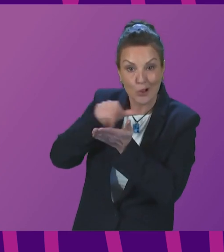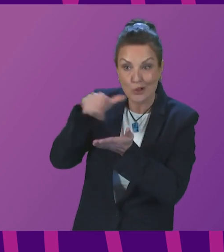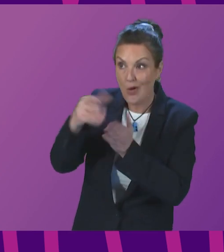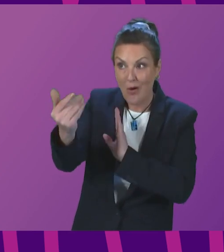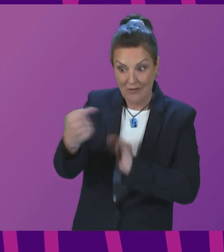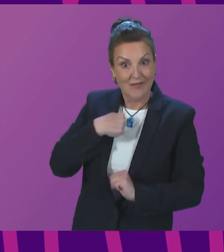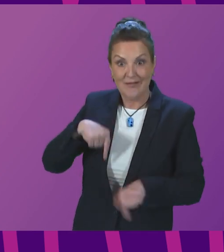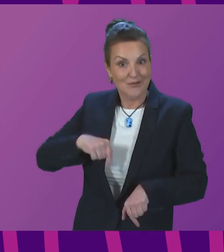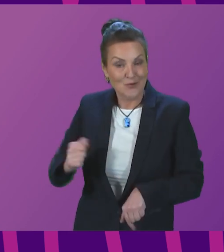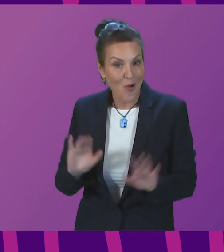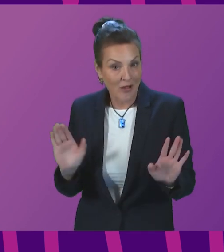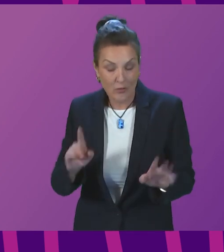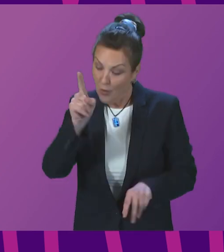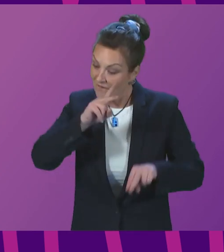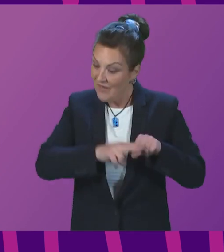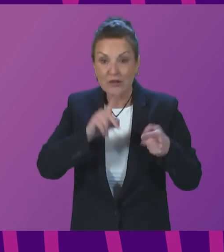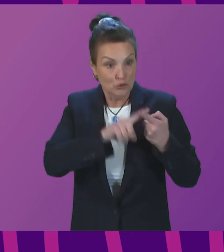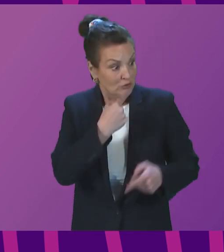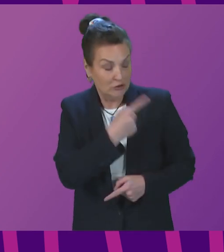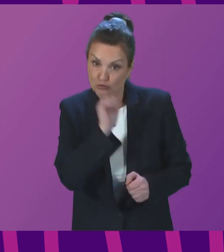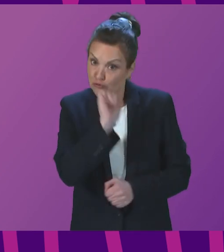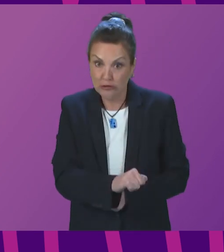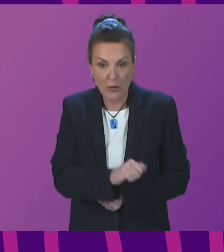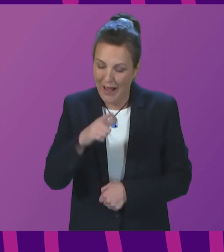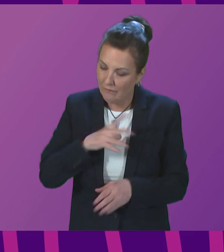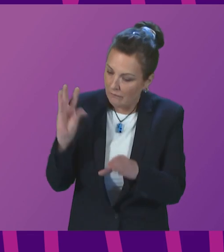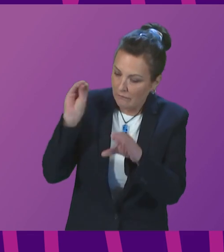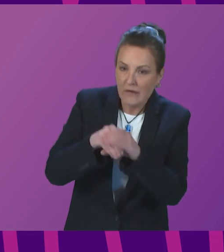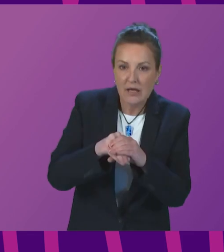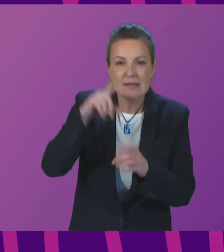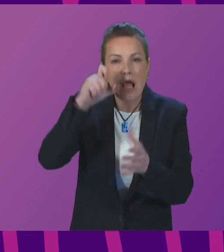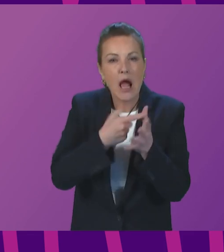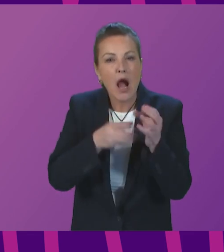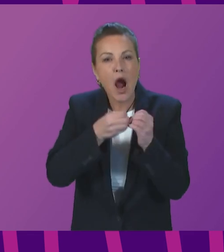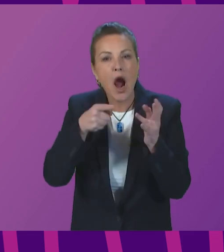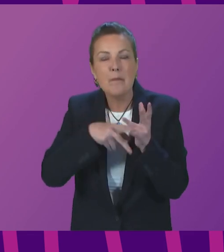As Fergus Ewing rightly said, we need to invest in carbon capture and storage, and, again,